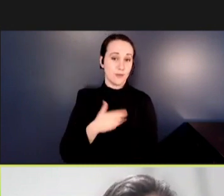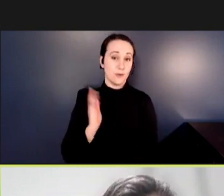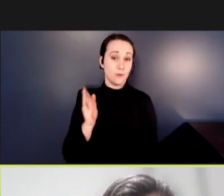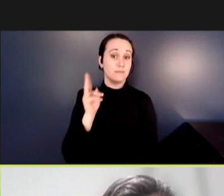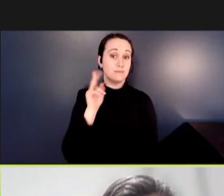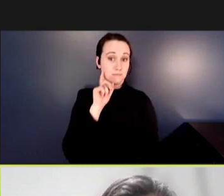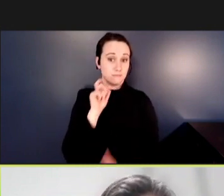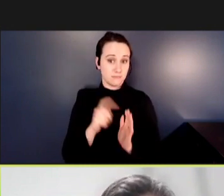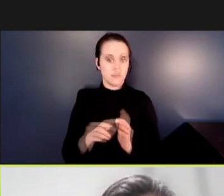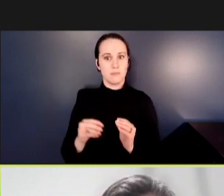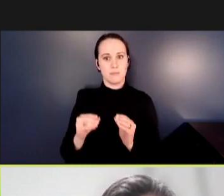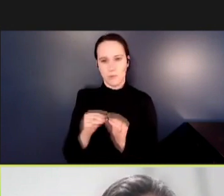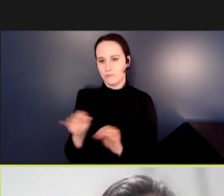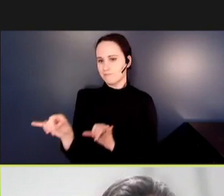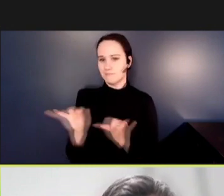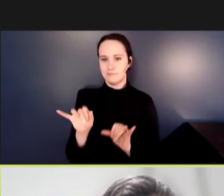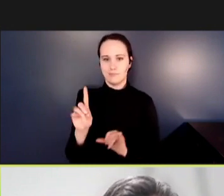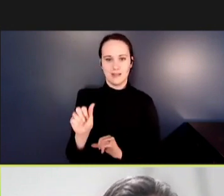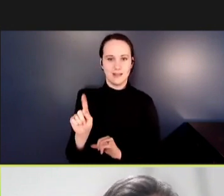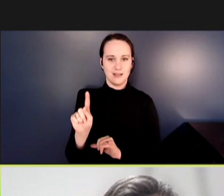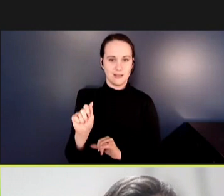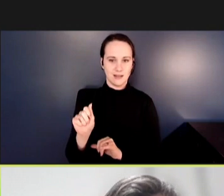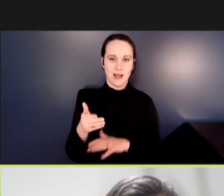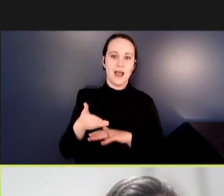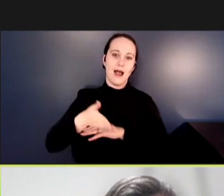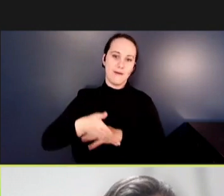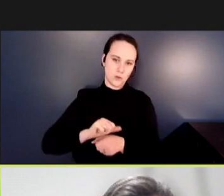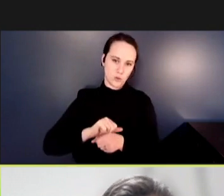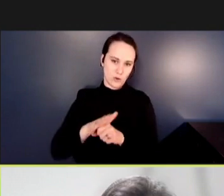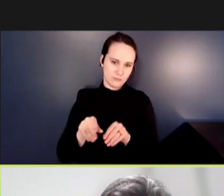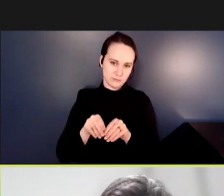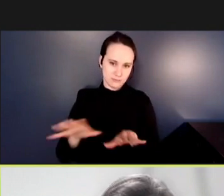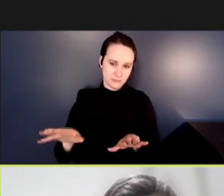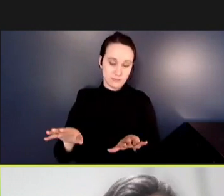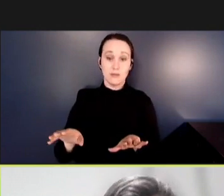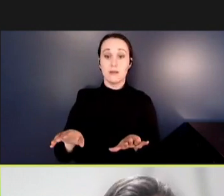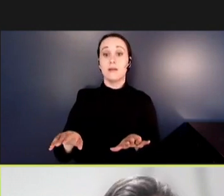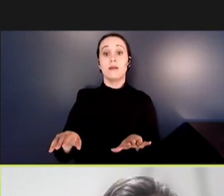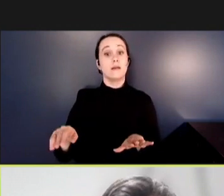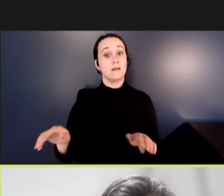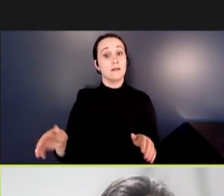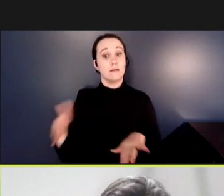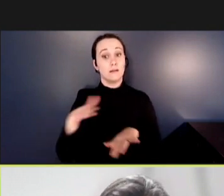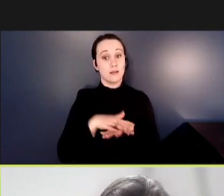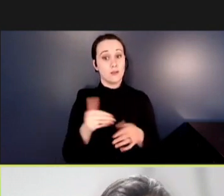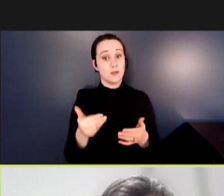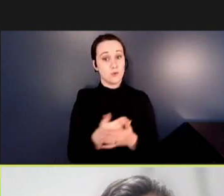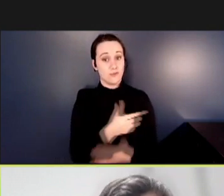coming along after the pandemic and with new vaccines being added, such as the RSV vaccine.